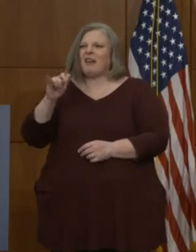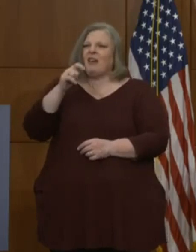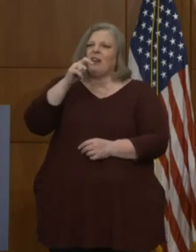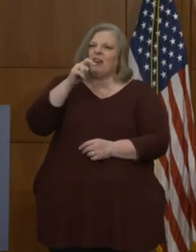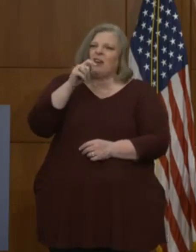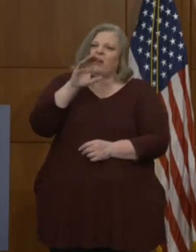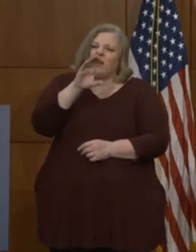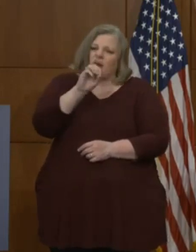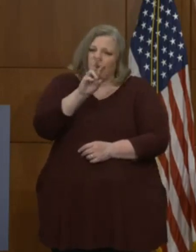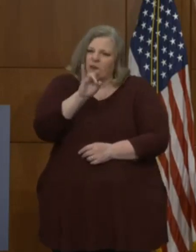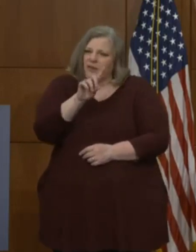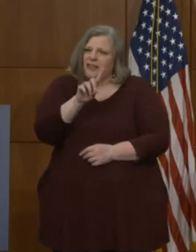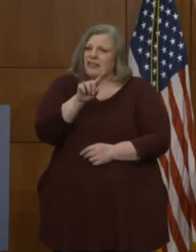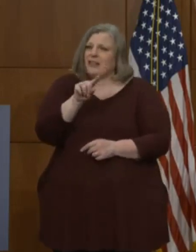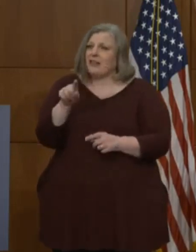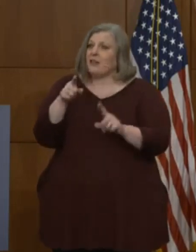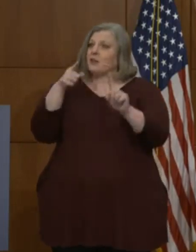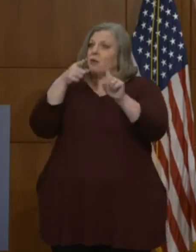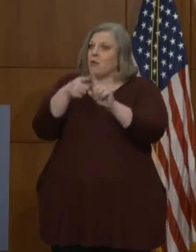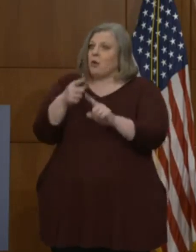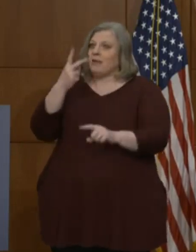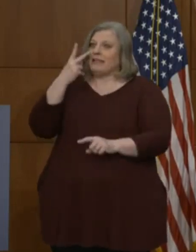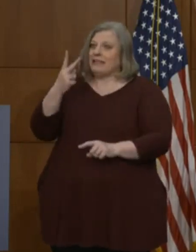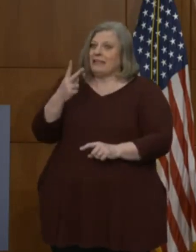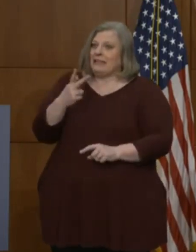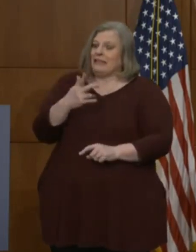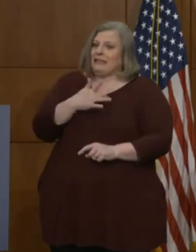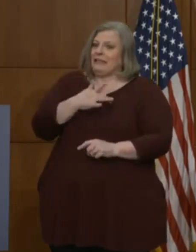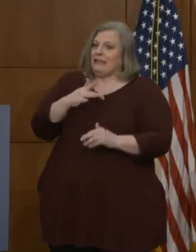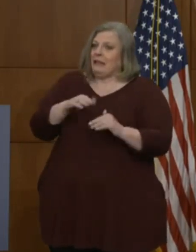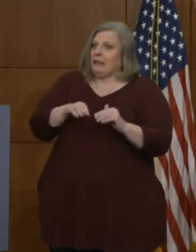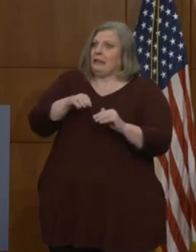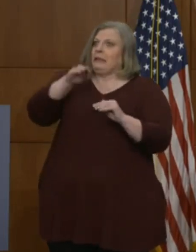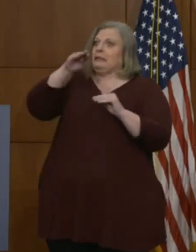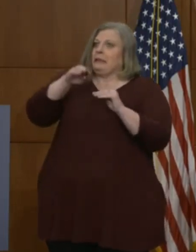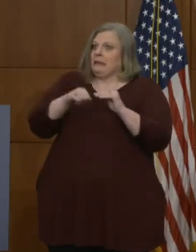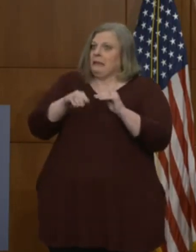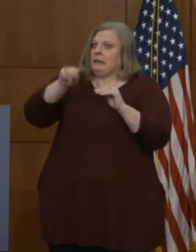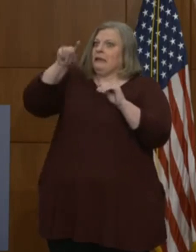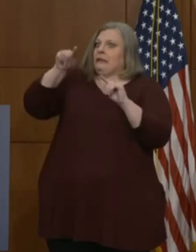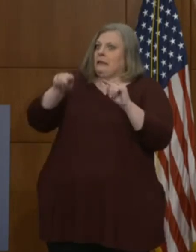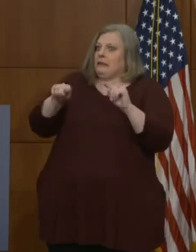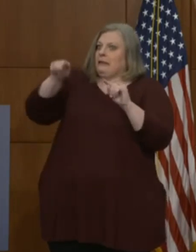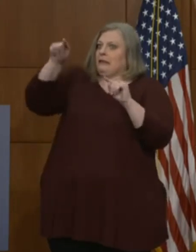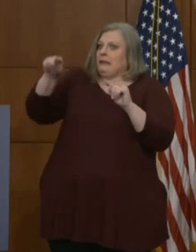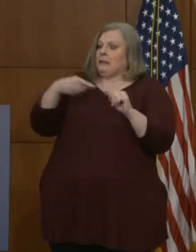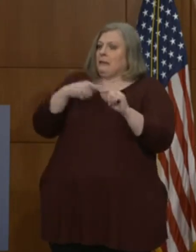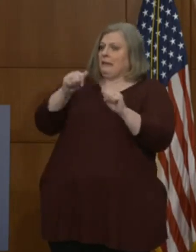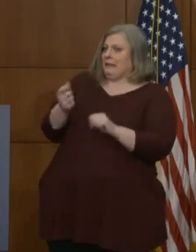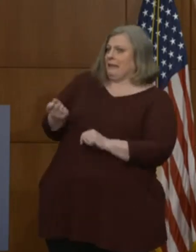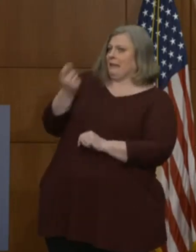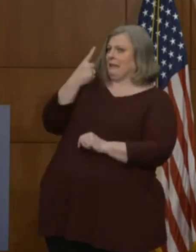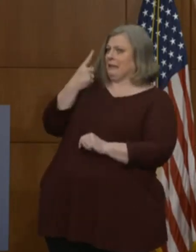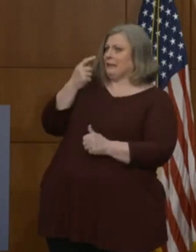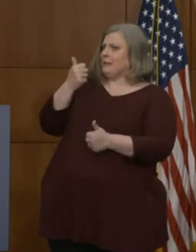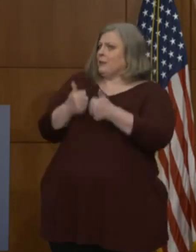A VIRAL ILLNESS LIKE CORONAVIRUS THE GOAL IS TO CORONAVIRUS THE GOAL IS TO ESTABLISH A TREND THE GOAL IS ESTABLISH A TREND THE GOAL IS TO ESTABLISH AN UNDERSTANDING